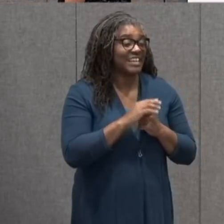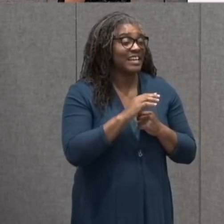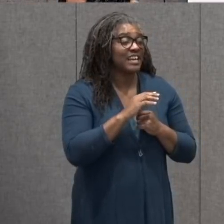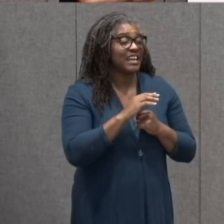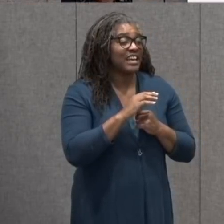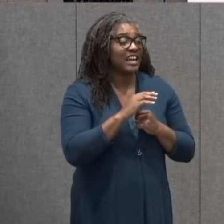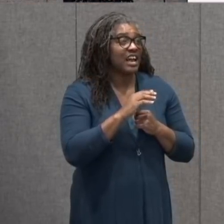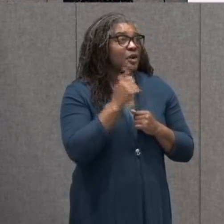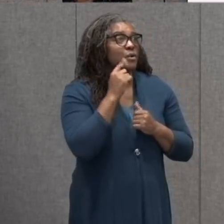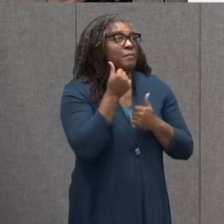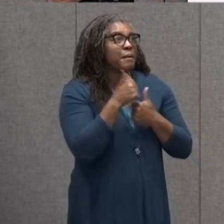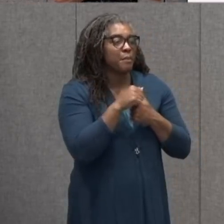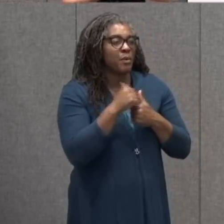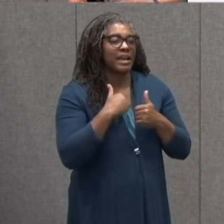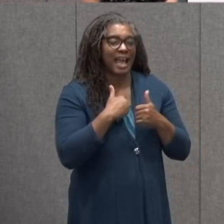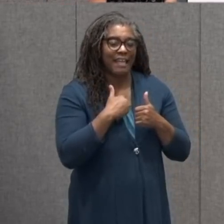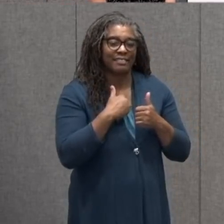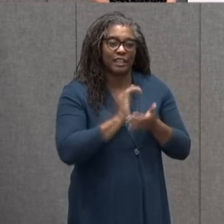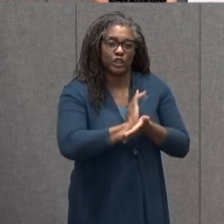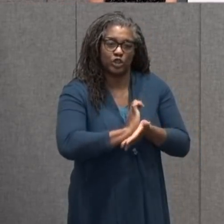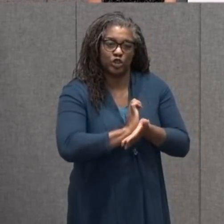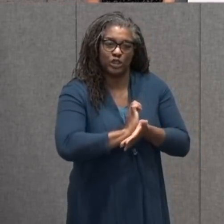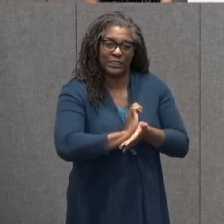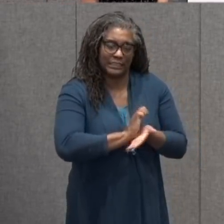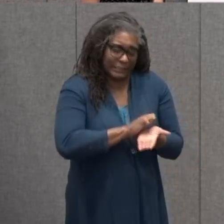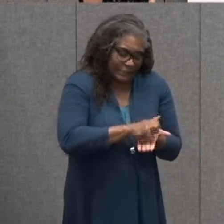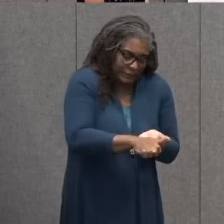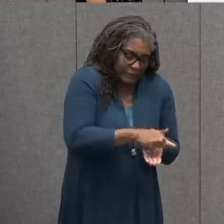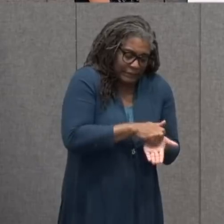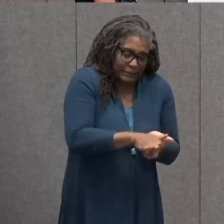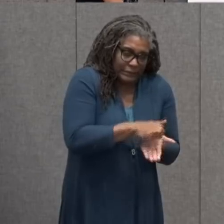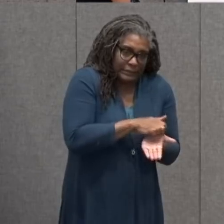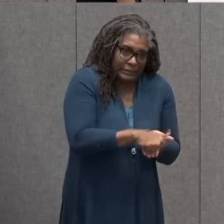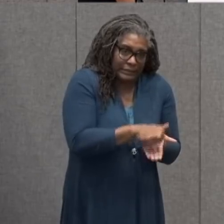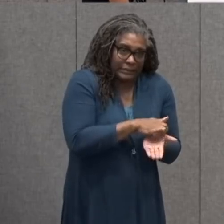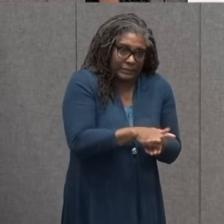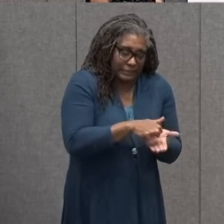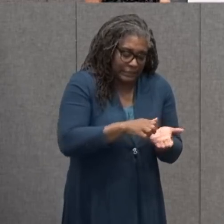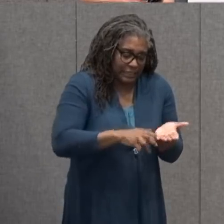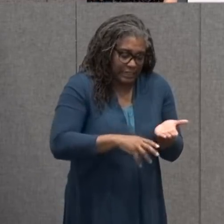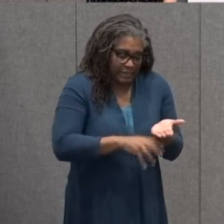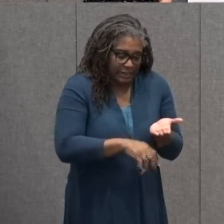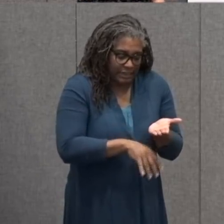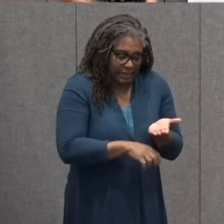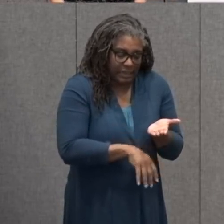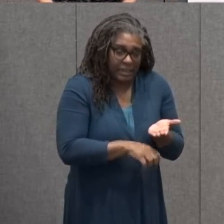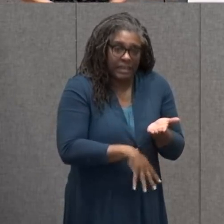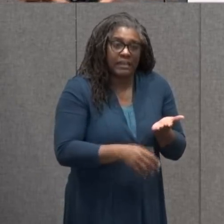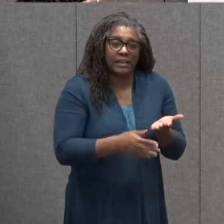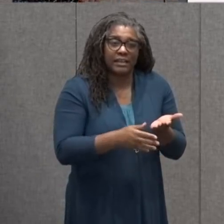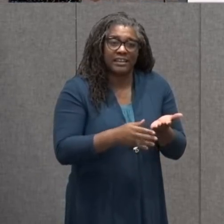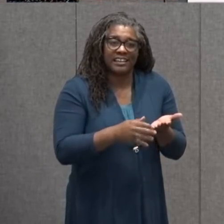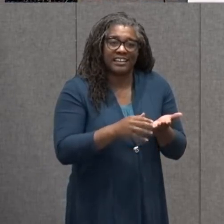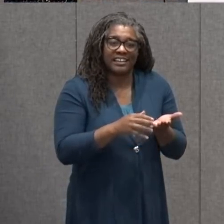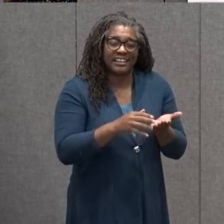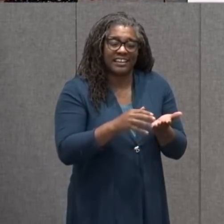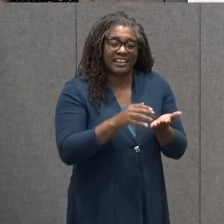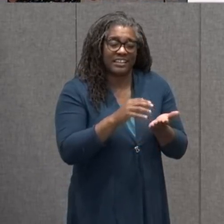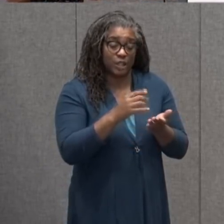Oh, very good, Mrs. Kay. - So manual is an antonym. It is, it is. And she showed you that cheese grater and talked about